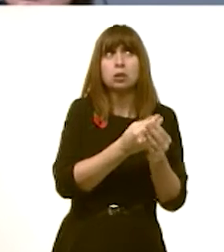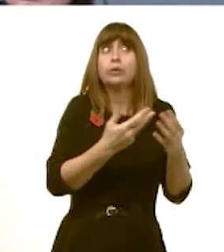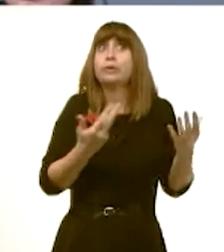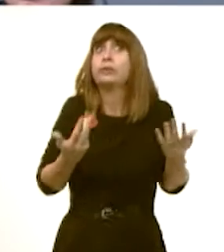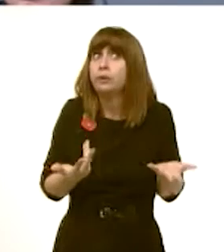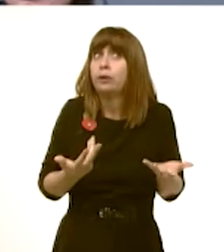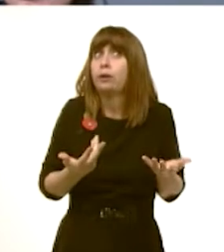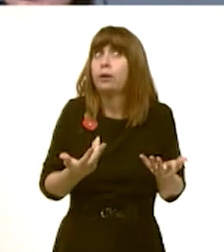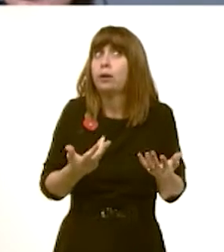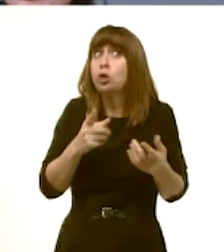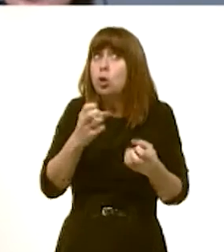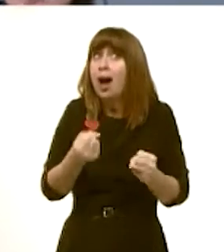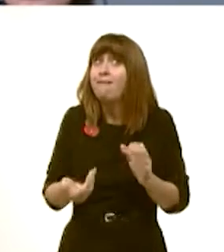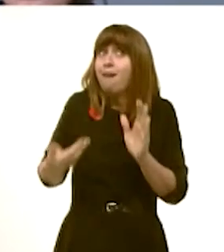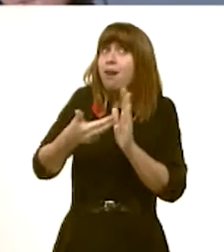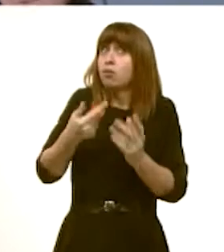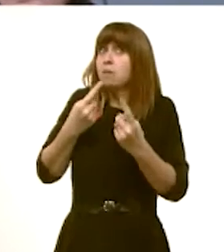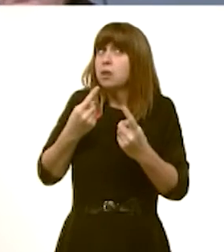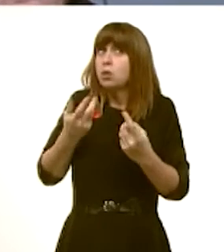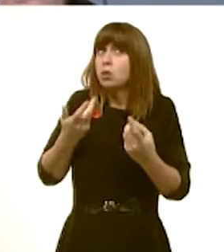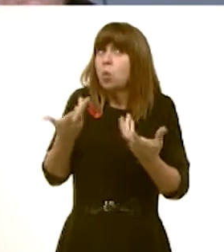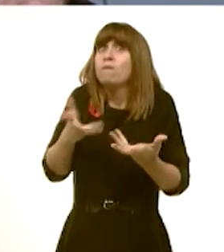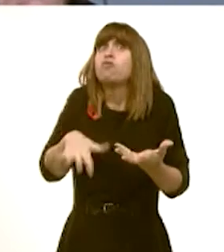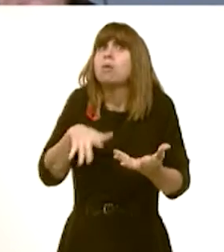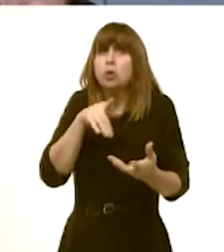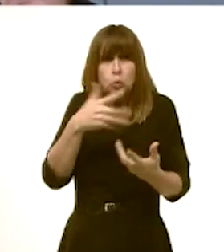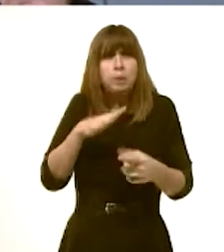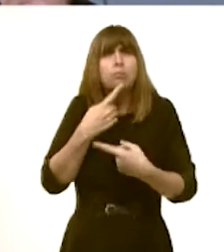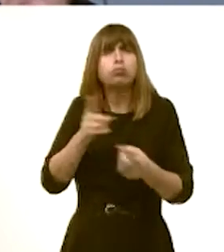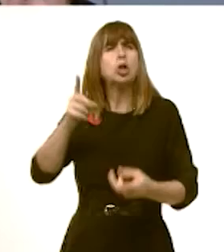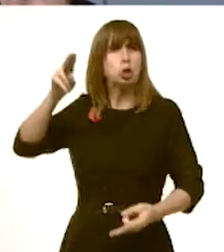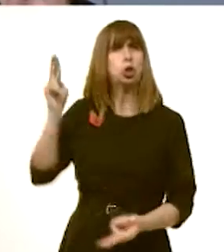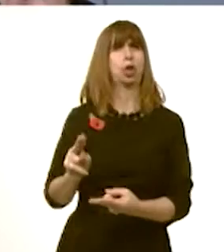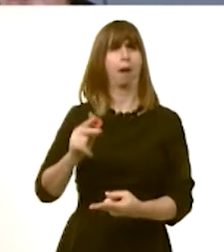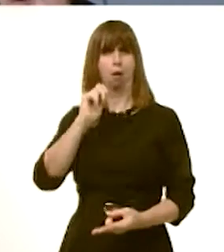of what new information you, as First Minister, have that gives you the confidence to come